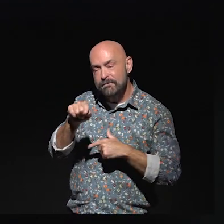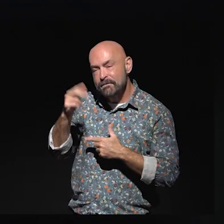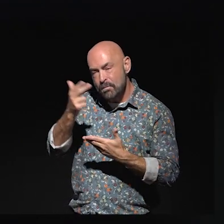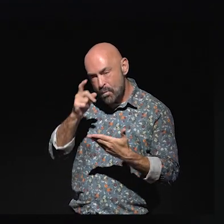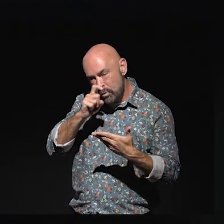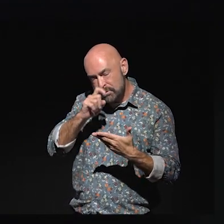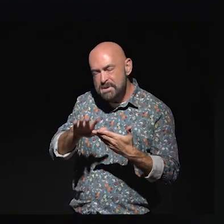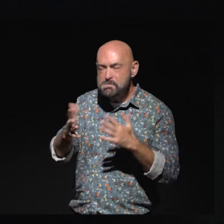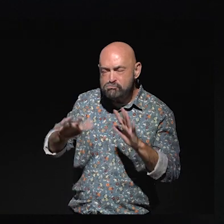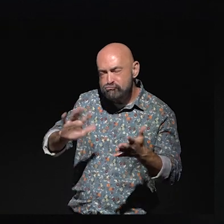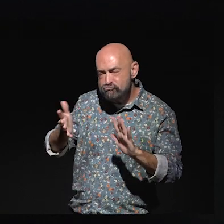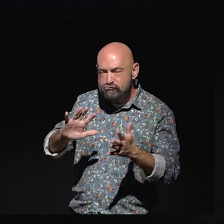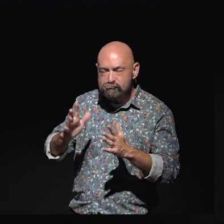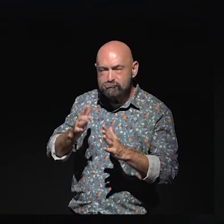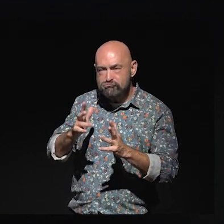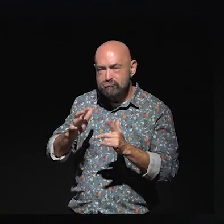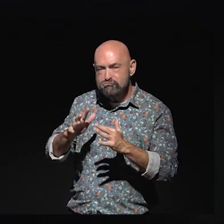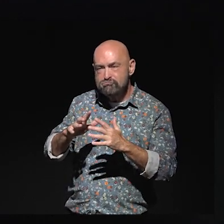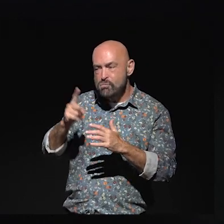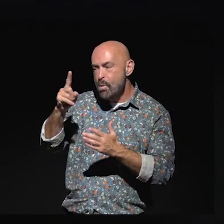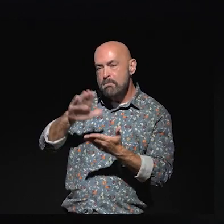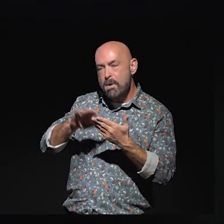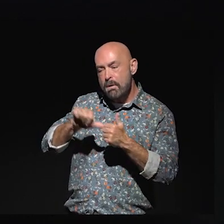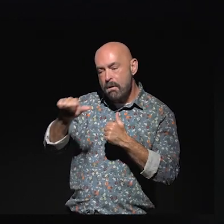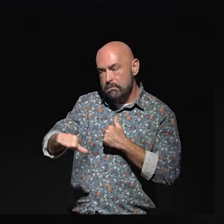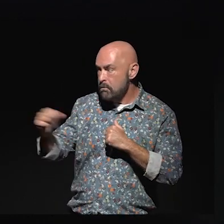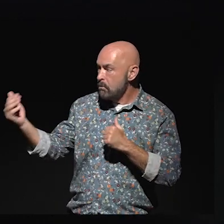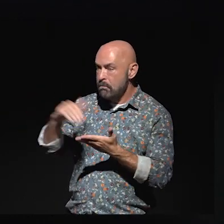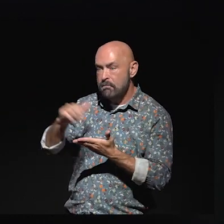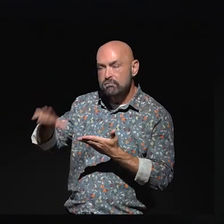probably painted within a month or two of her arrival